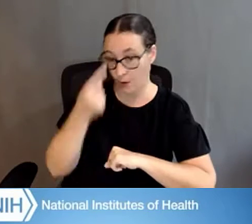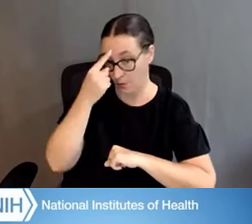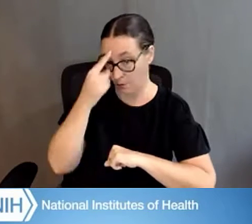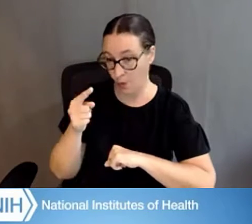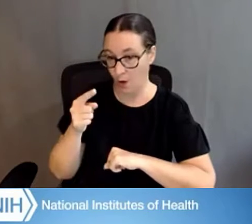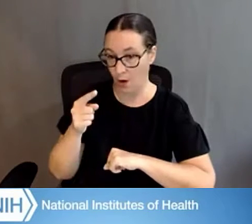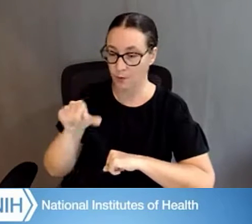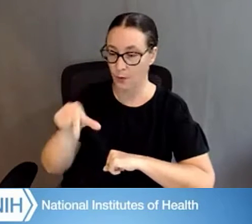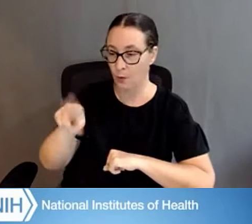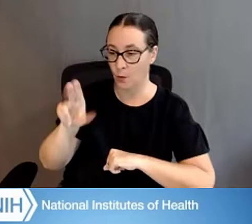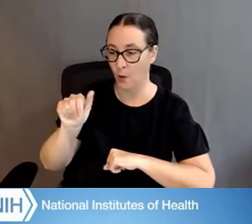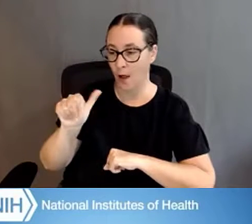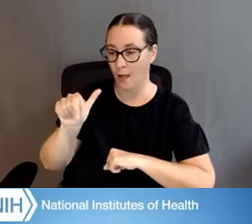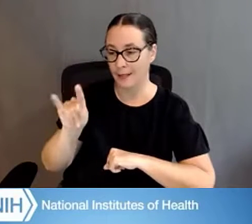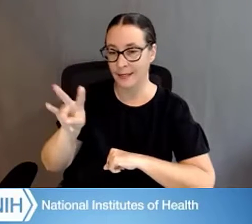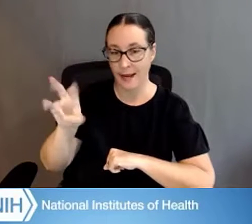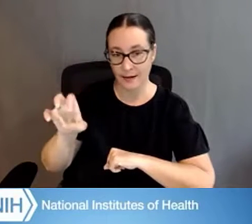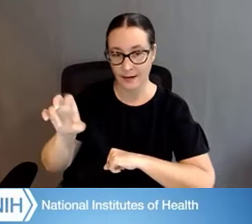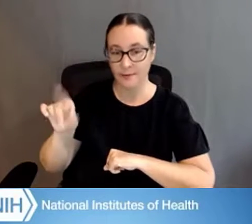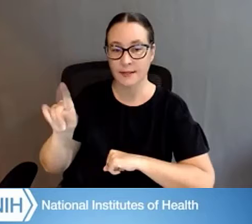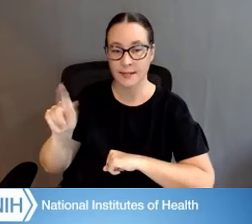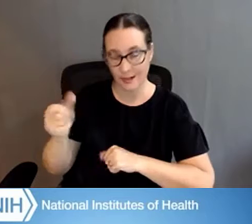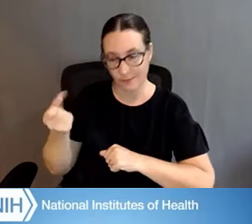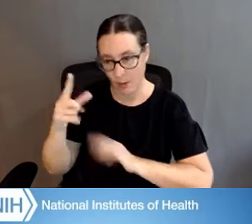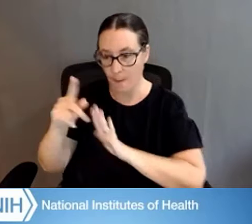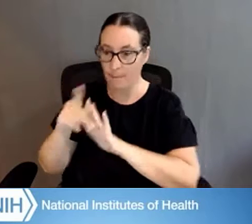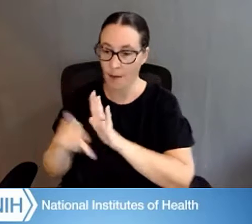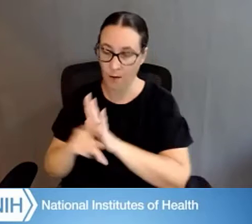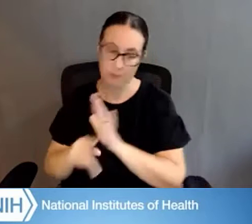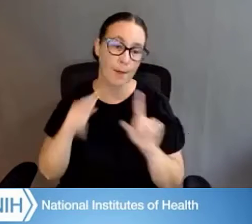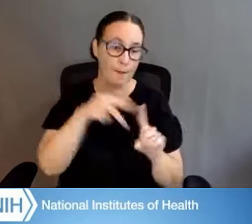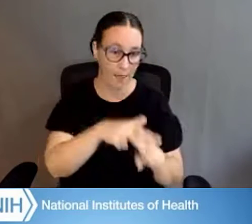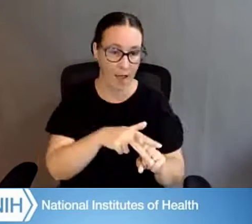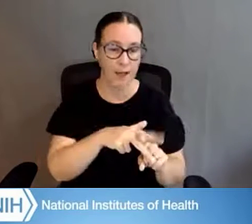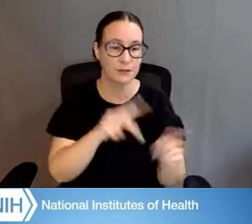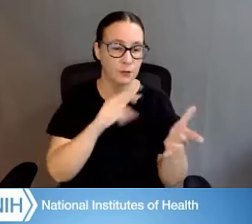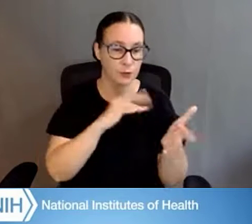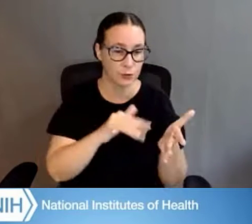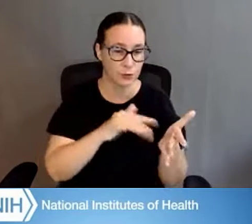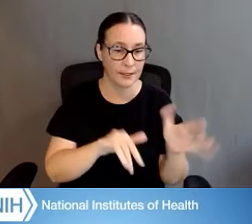so the policy does apply to studies that potentially generate qualitative data,